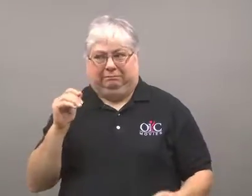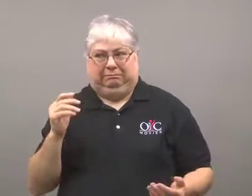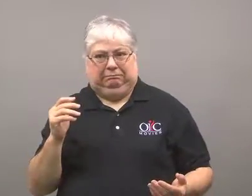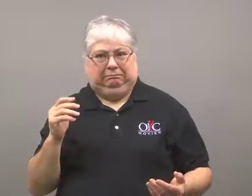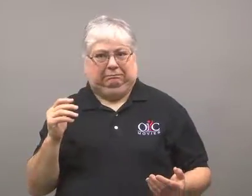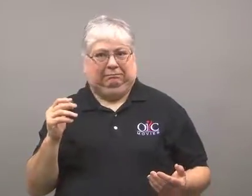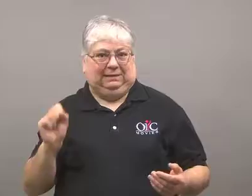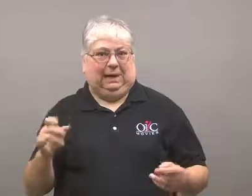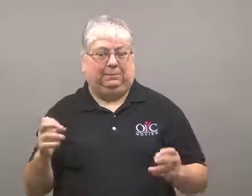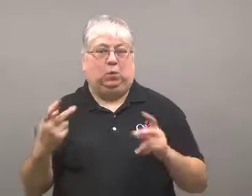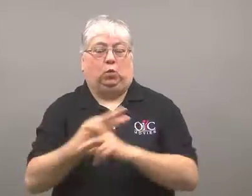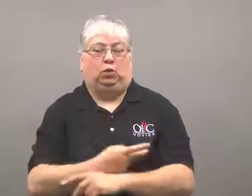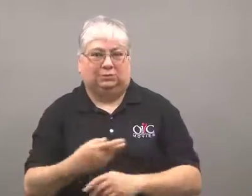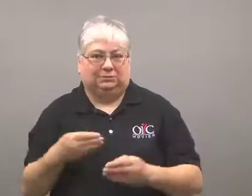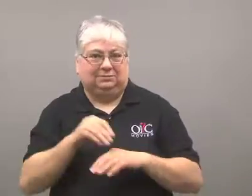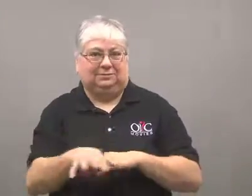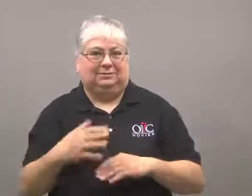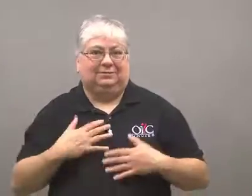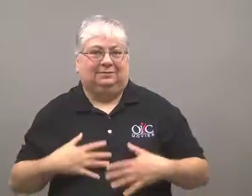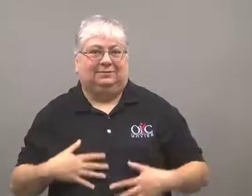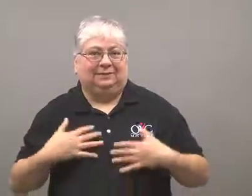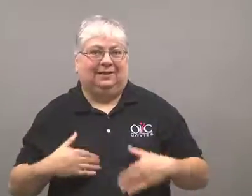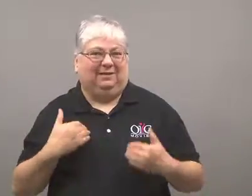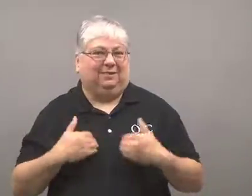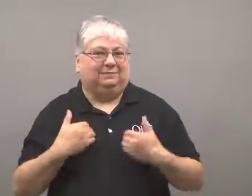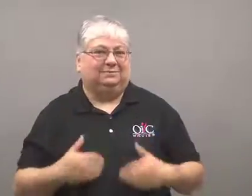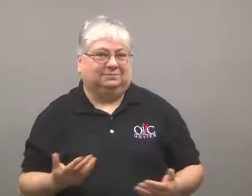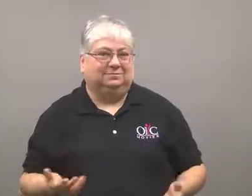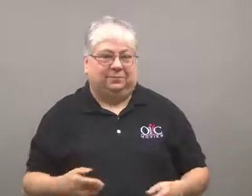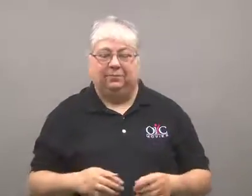So it can be harder on the lungs.